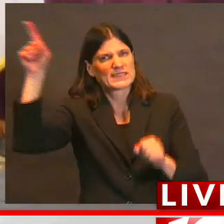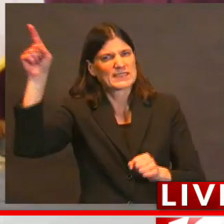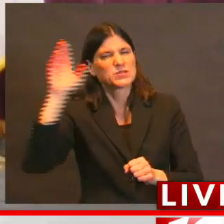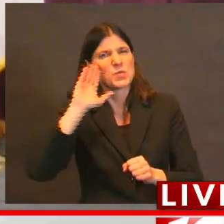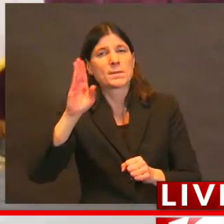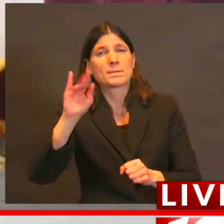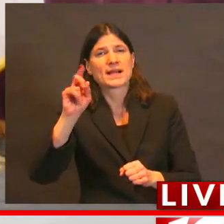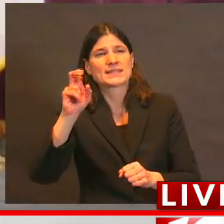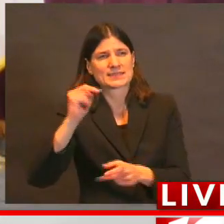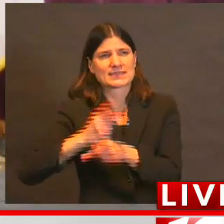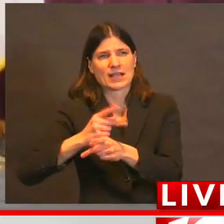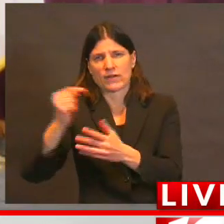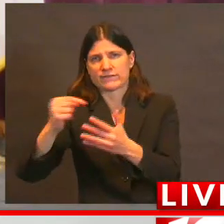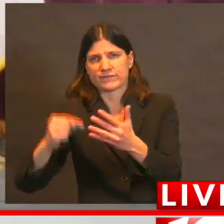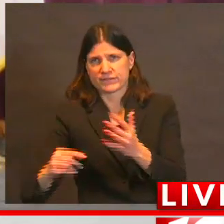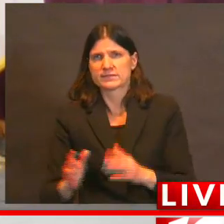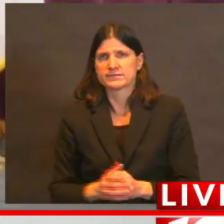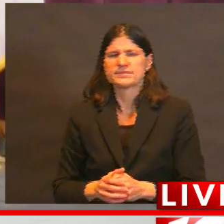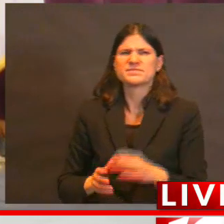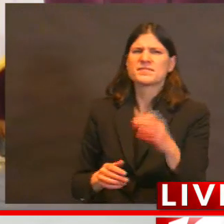THE CALMER SIDE AT THE FEDERAL